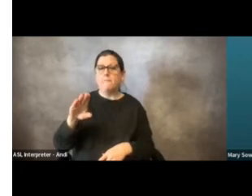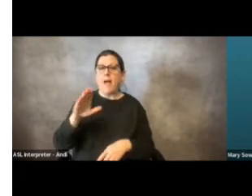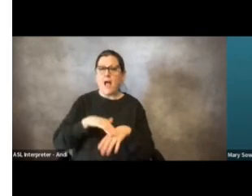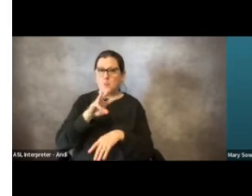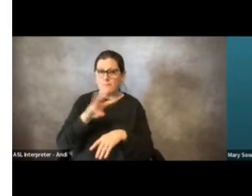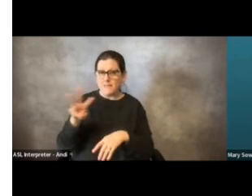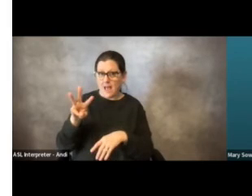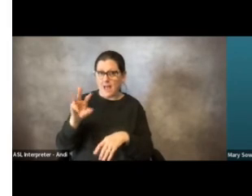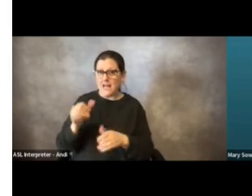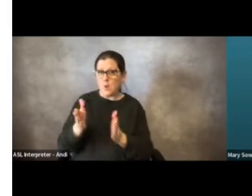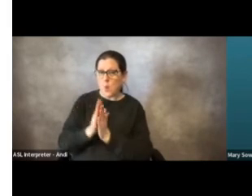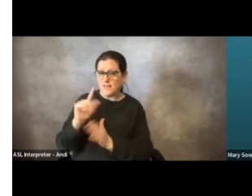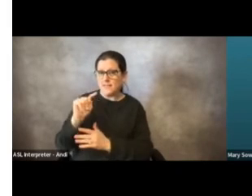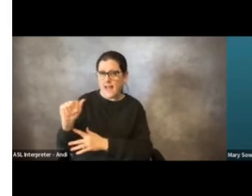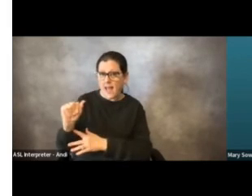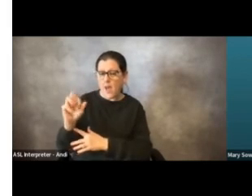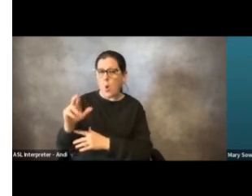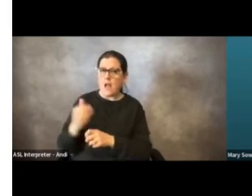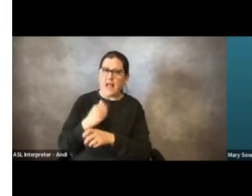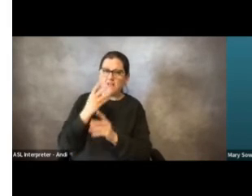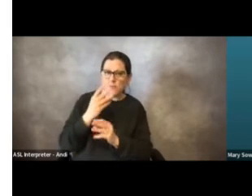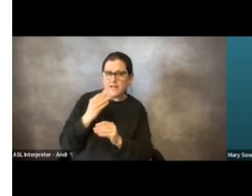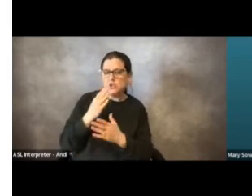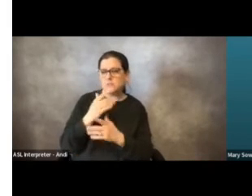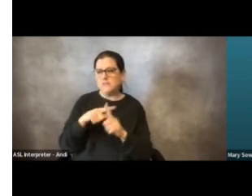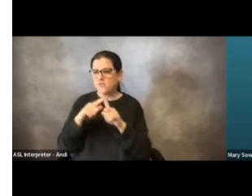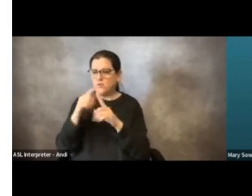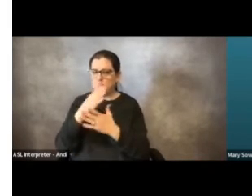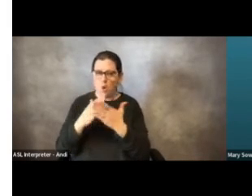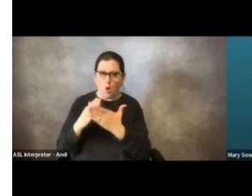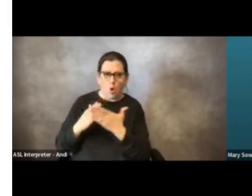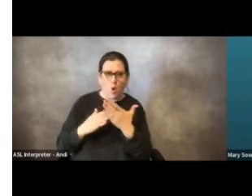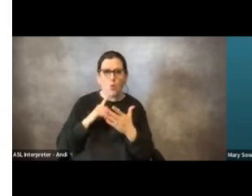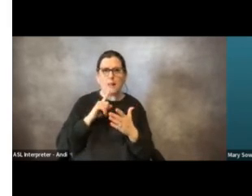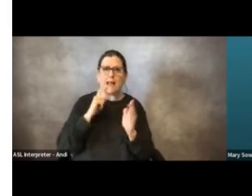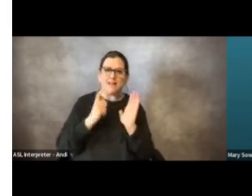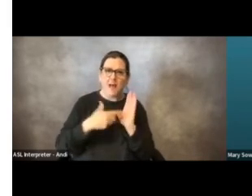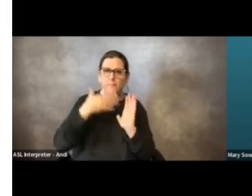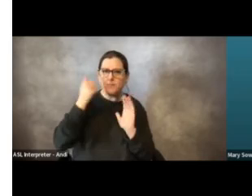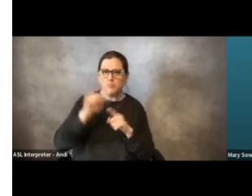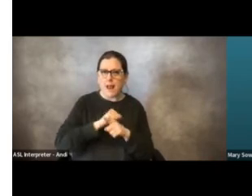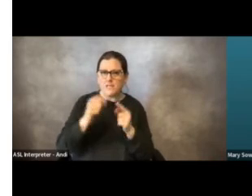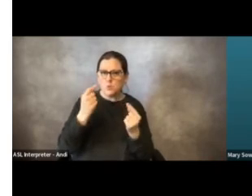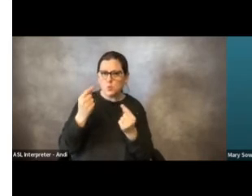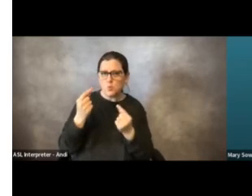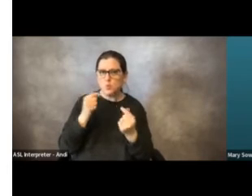request TA or get information on different pieces. We want really want to identify best practices and help scale those across the